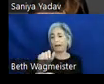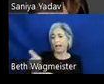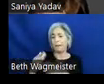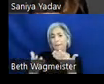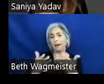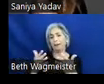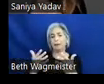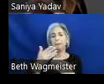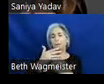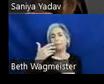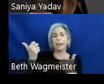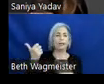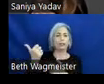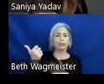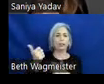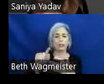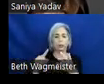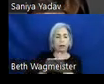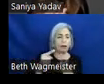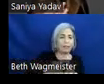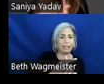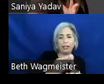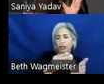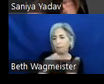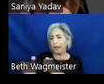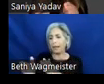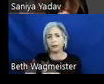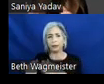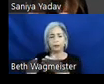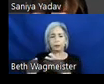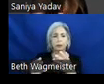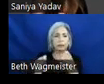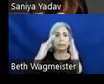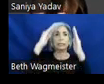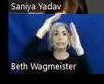search bar, the navigation pattern, heading structure is not top-down logical within apps and